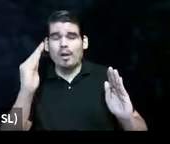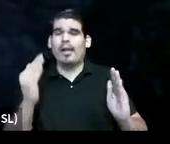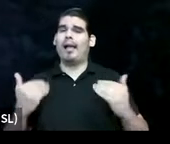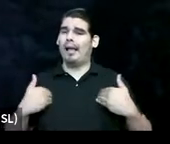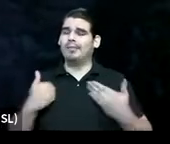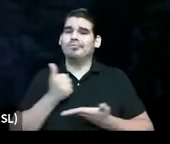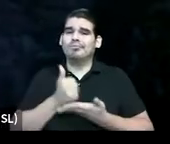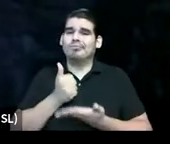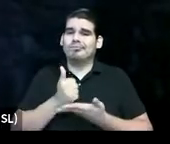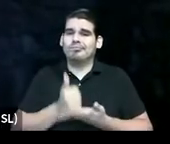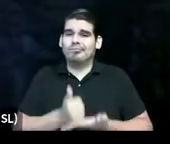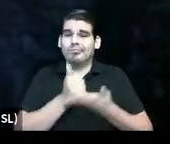Alright in getting back this